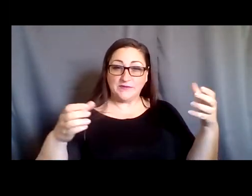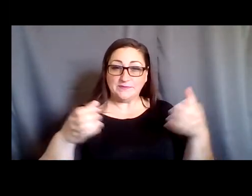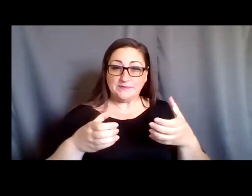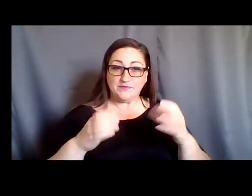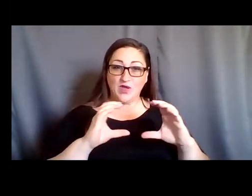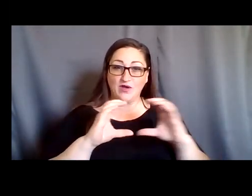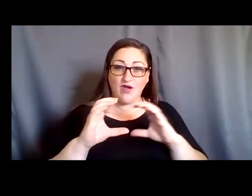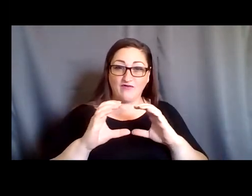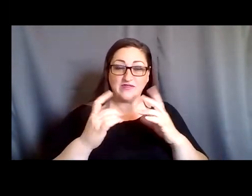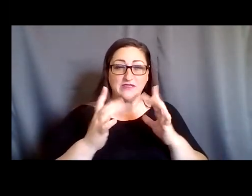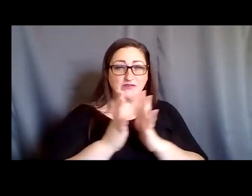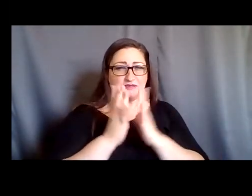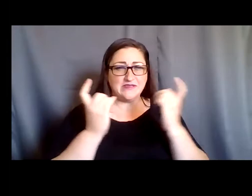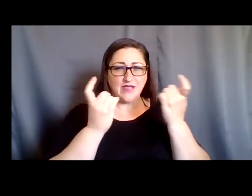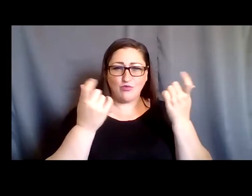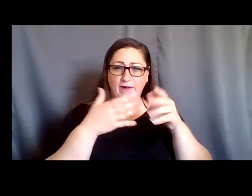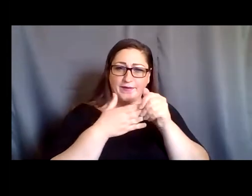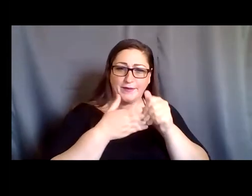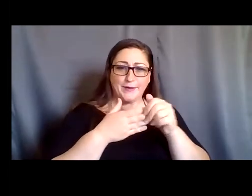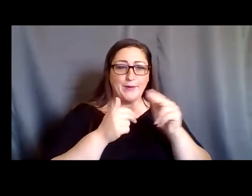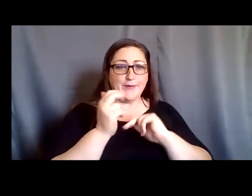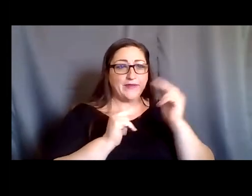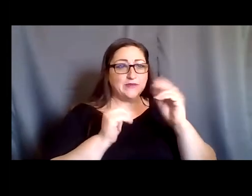building community between social justice and disability movements,